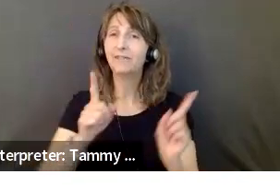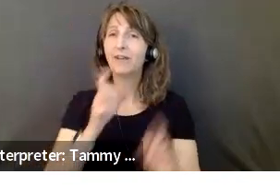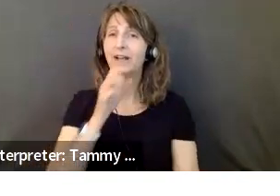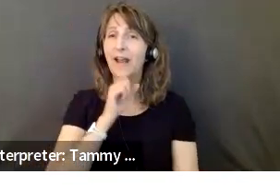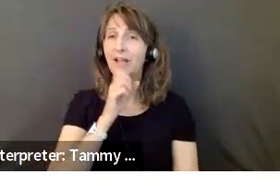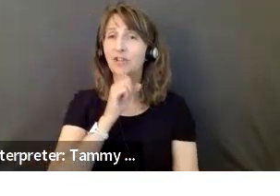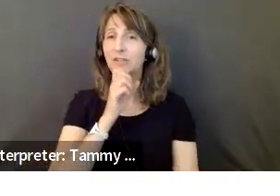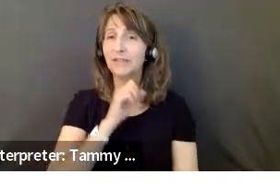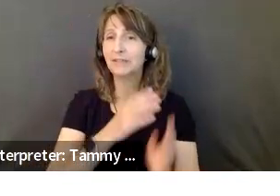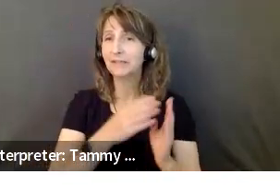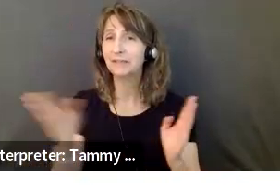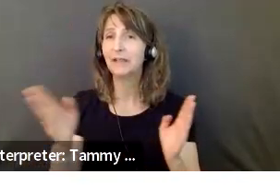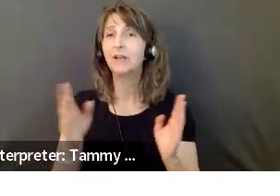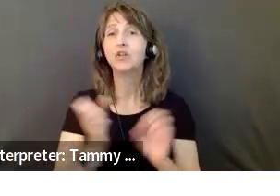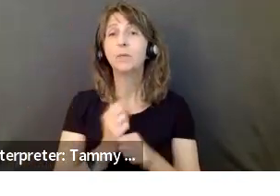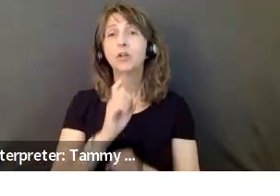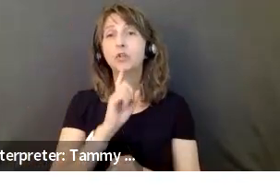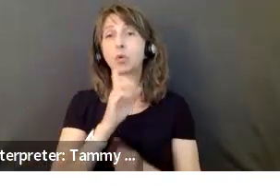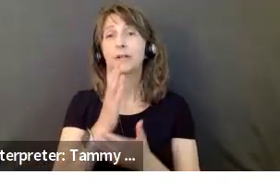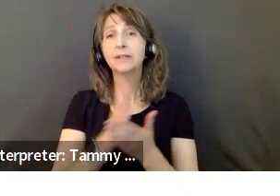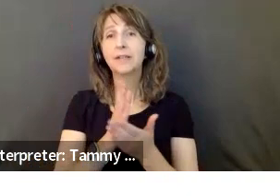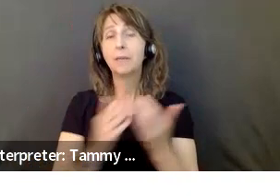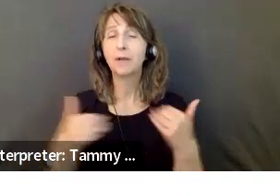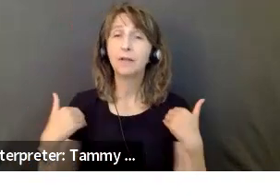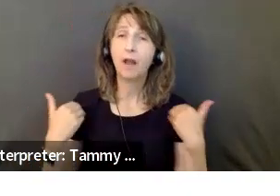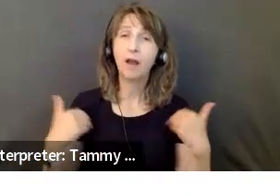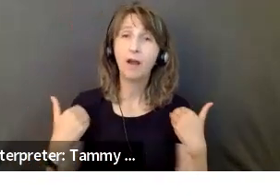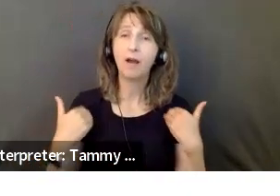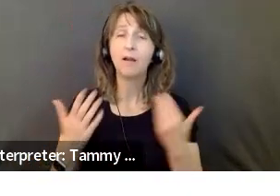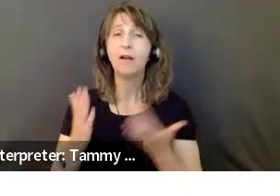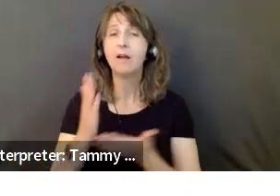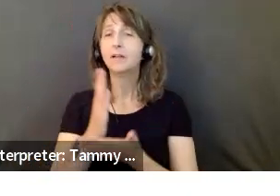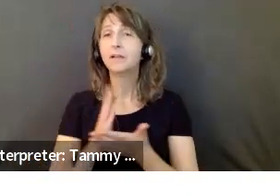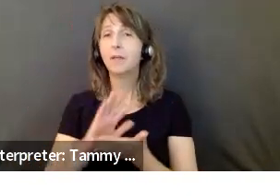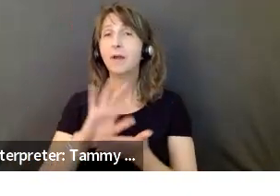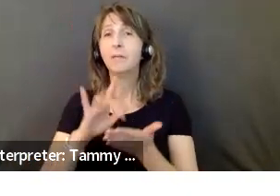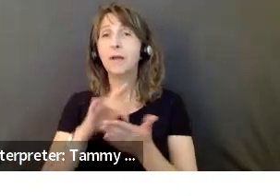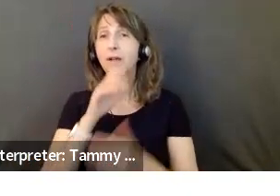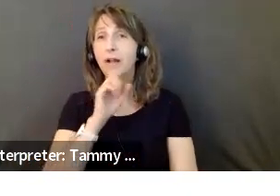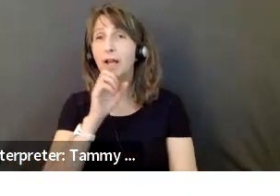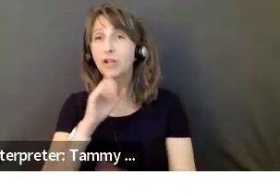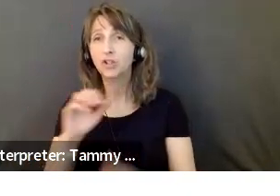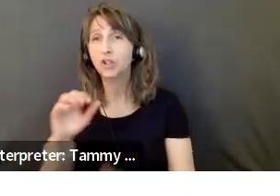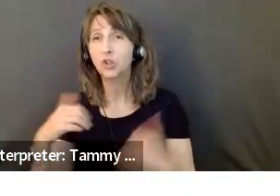Those that were, you know, younger, a middle age youth and then up to adults to try and get.